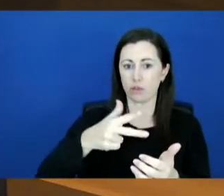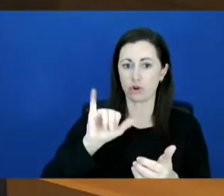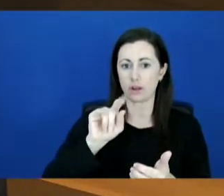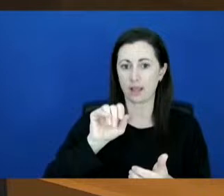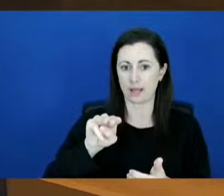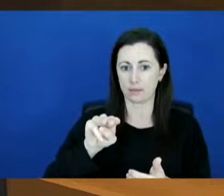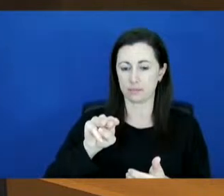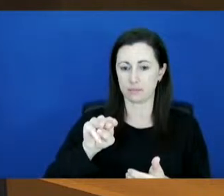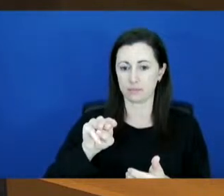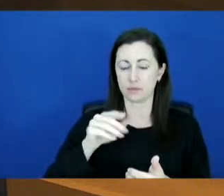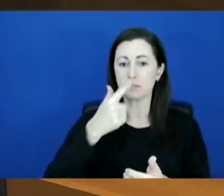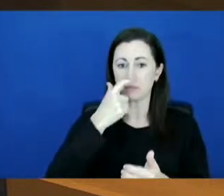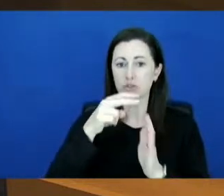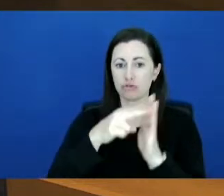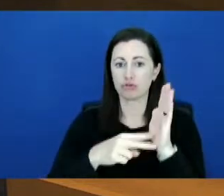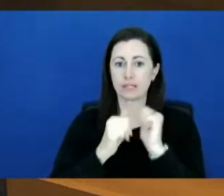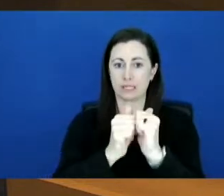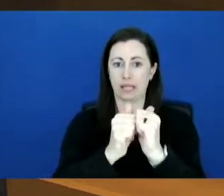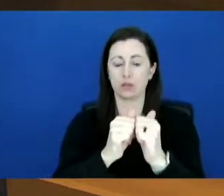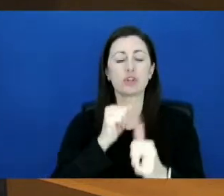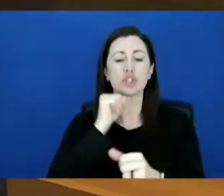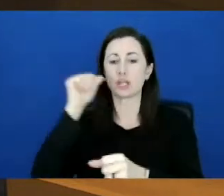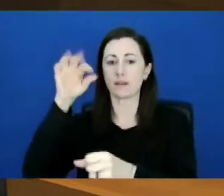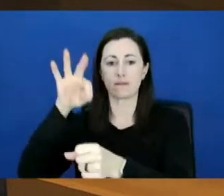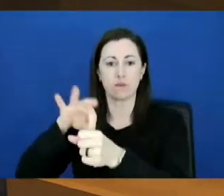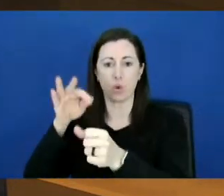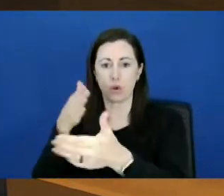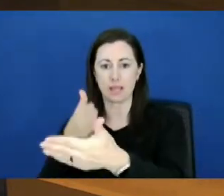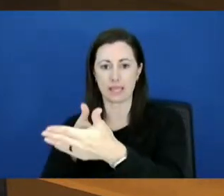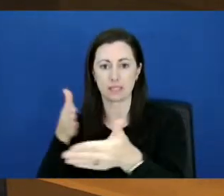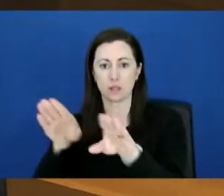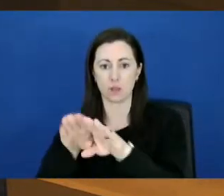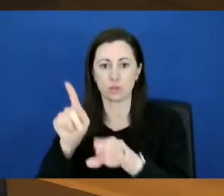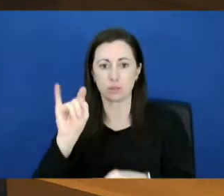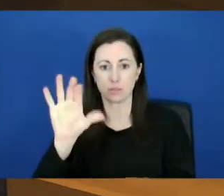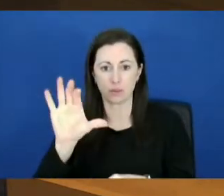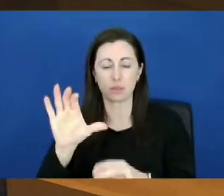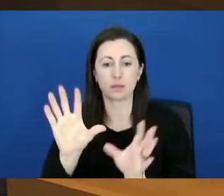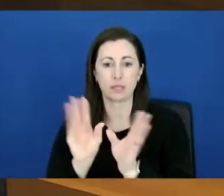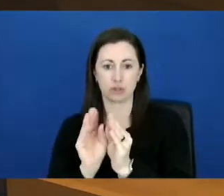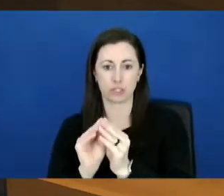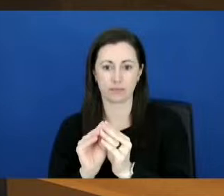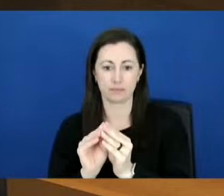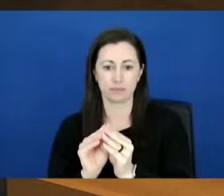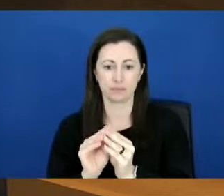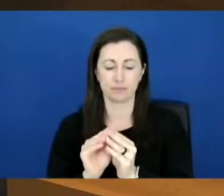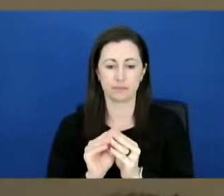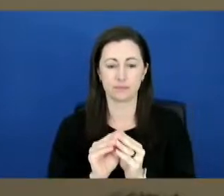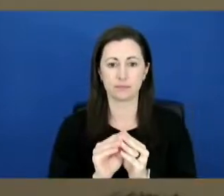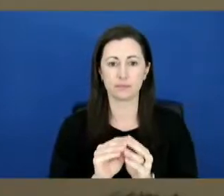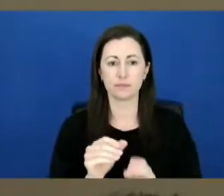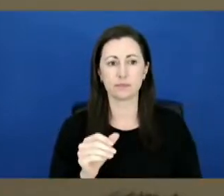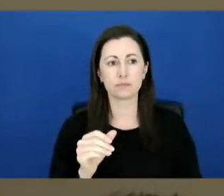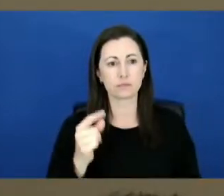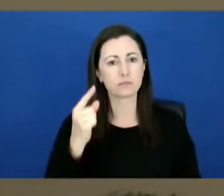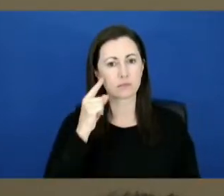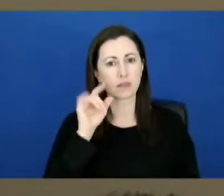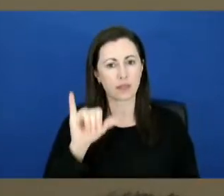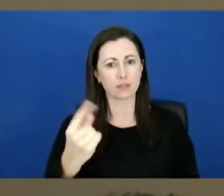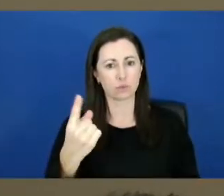APPROVAL OF THE THIRD ITEM, AS I UNDERSTOOD IT, BECAUSE IT WAS READ TOGETHER.